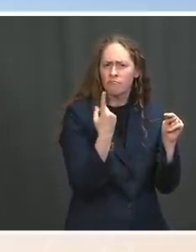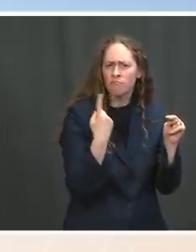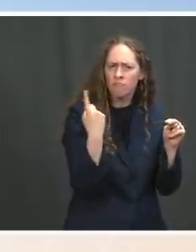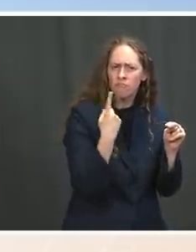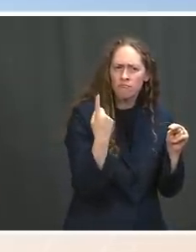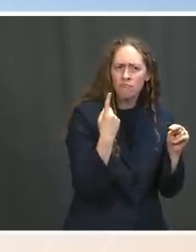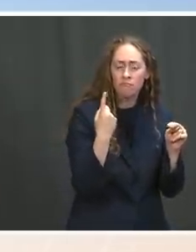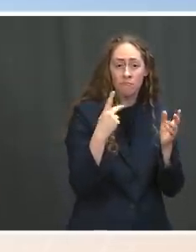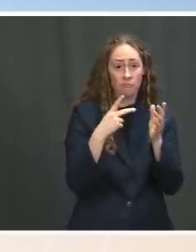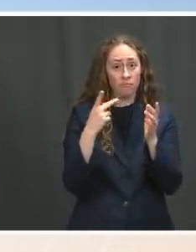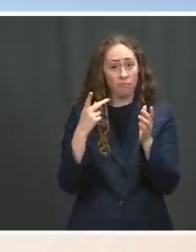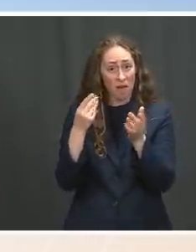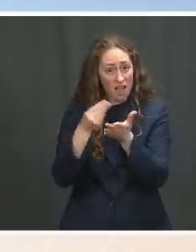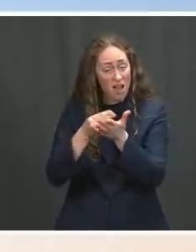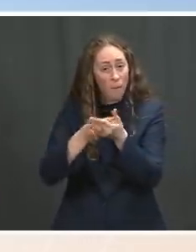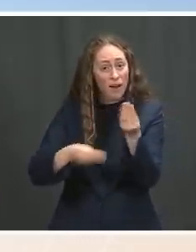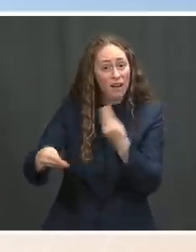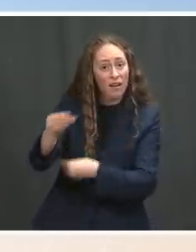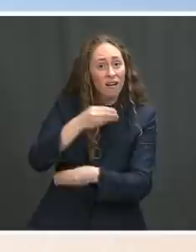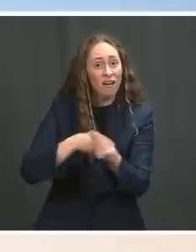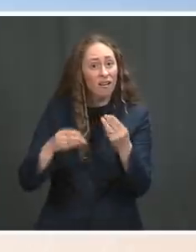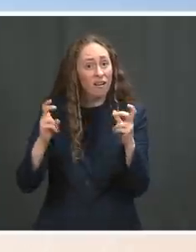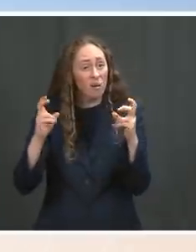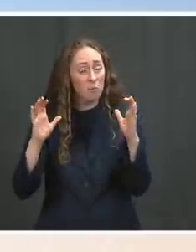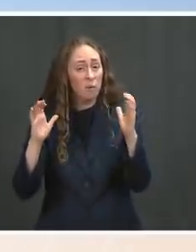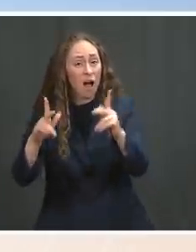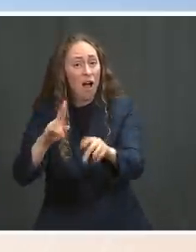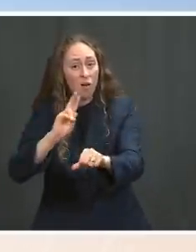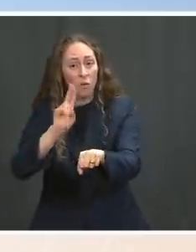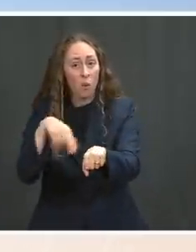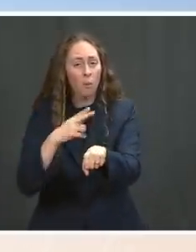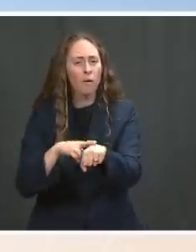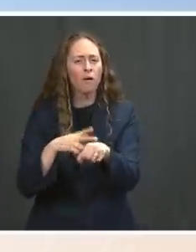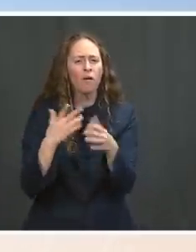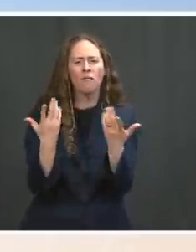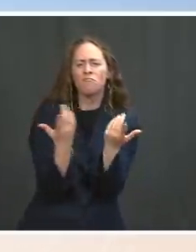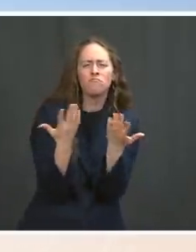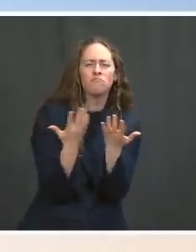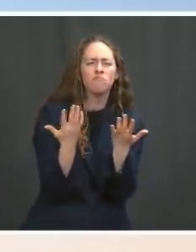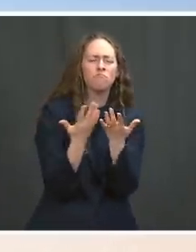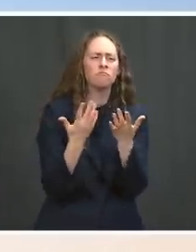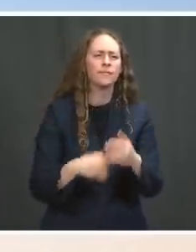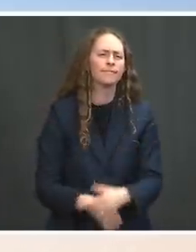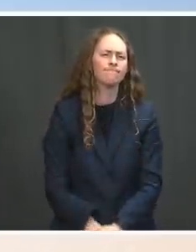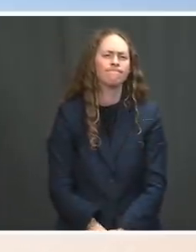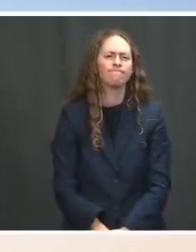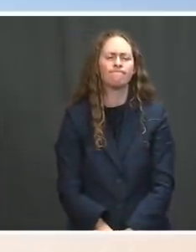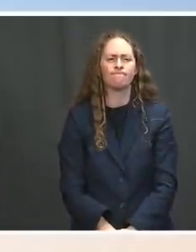Ms. Psaki: Sure. Well, first let me say that obviously our CEA chair has said that, but it reflects the consensus view